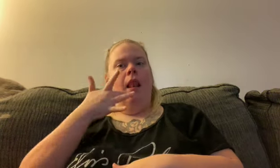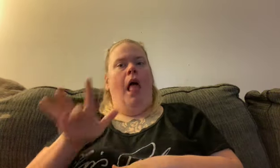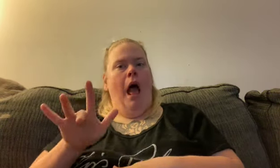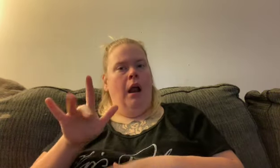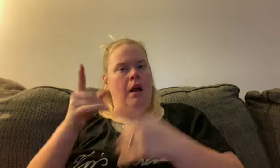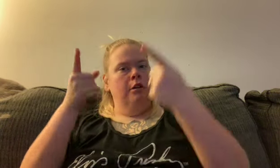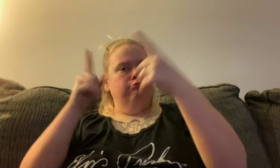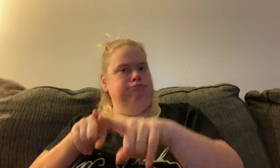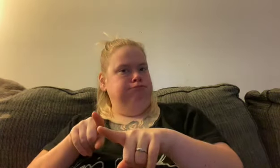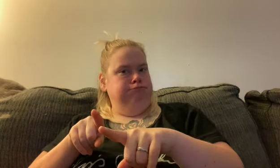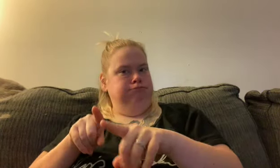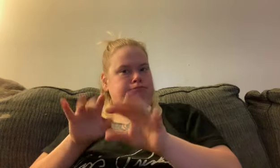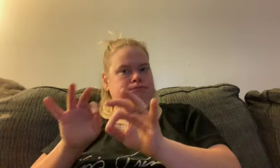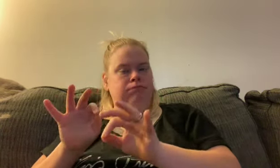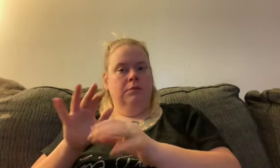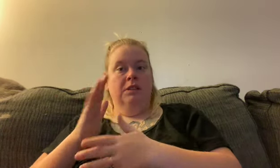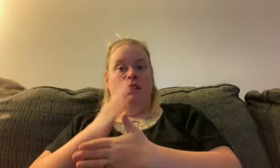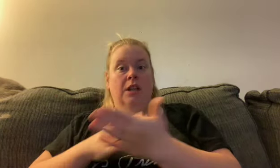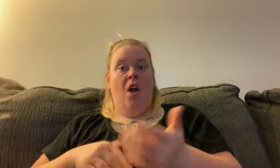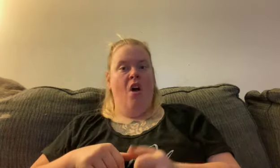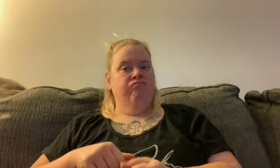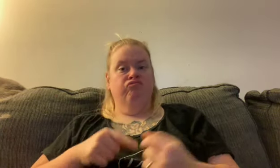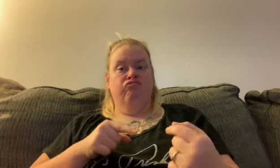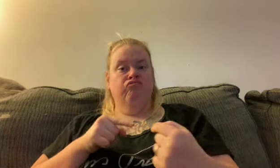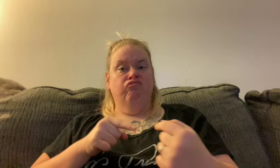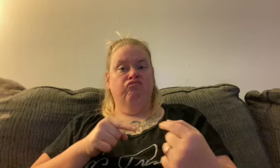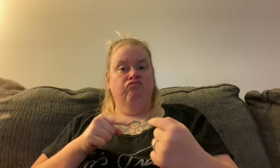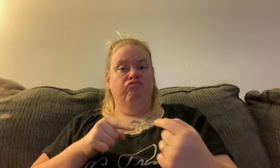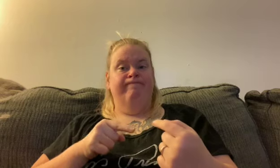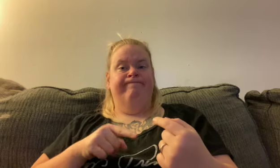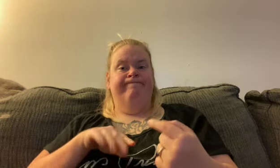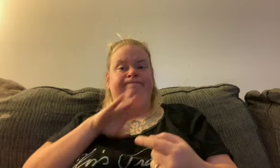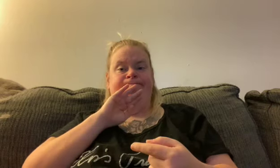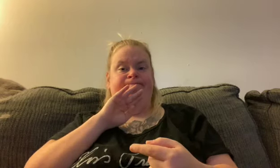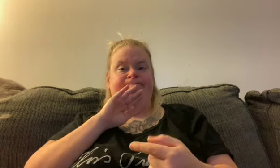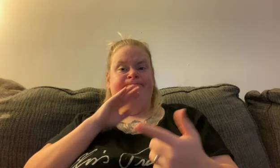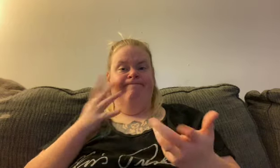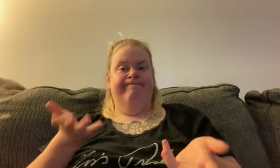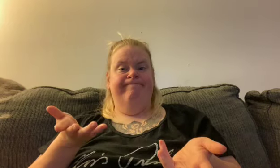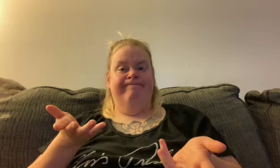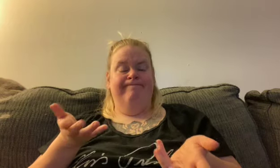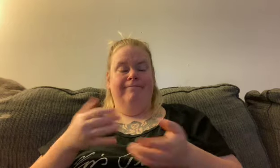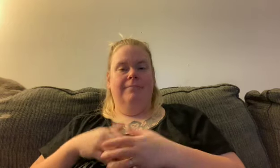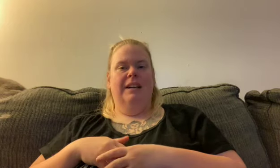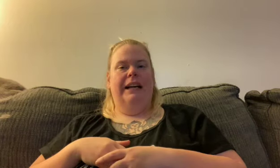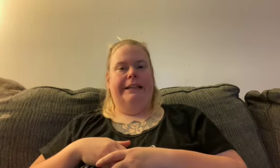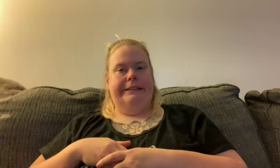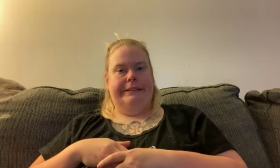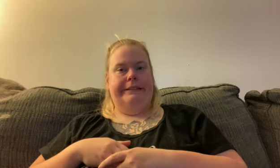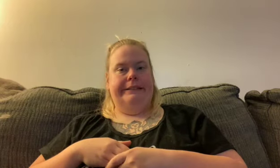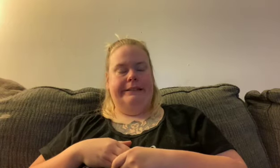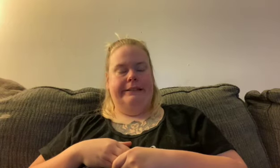Some cases are able to agree with the final decision but in some cases, they won't agree and end up getting a bad result.